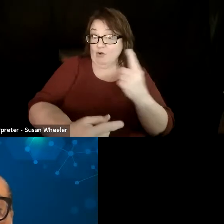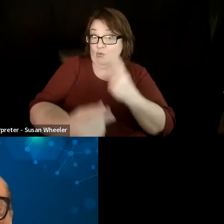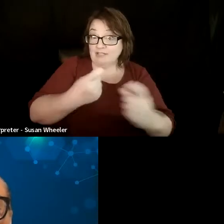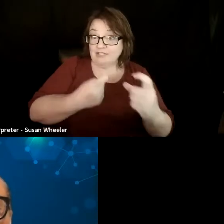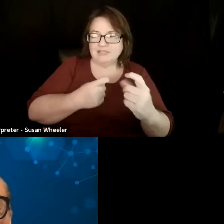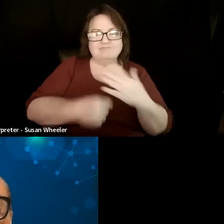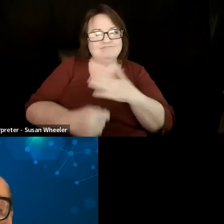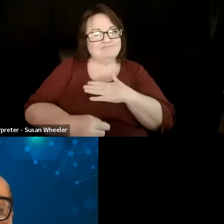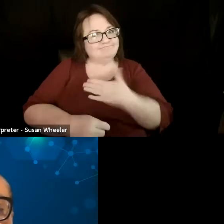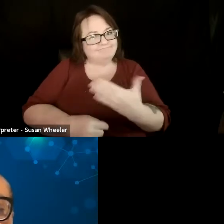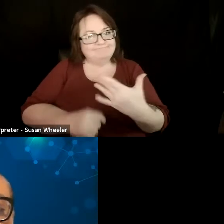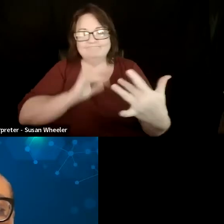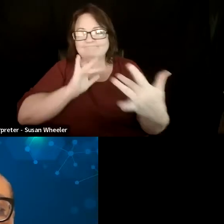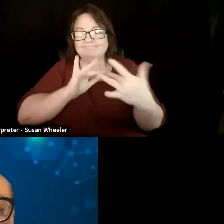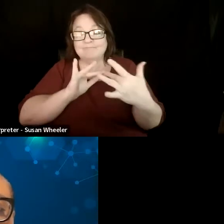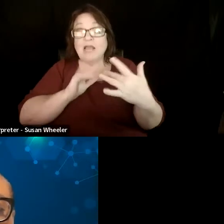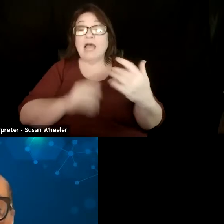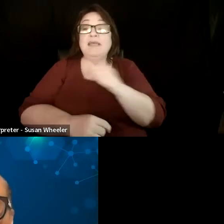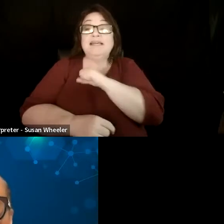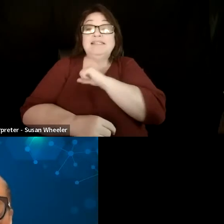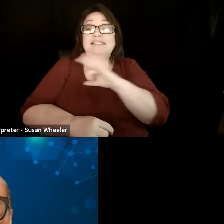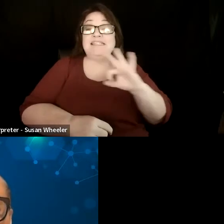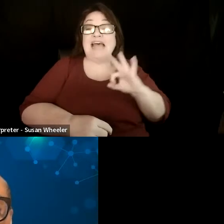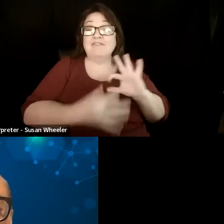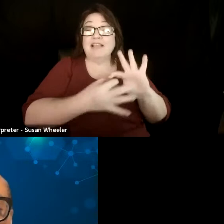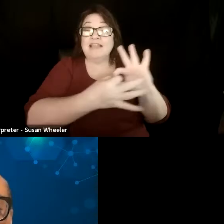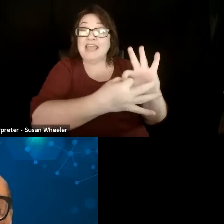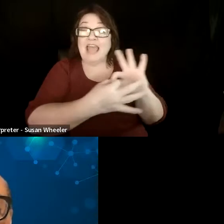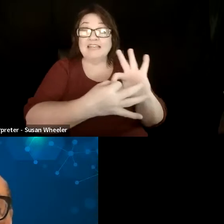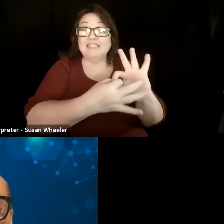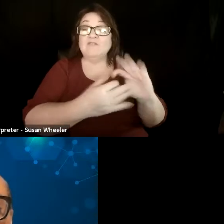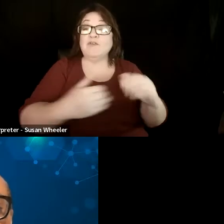I am the staff liaison to the Young Performers Committee,